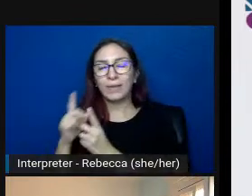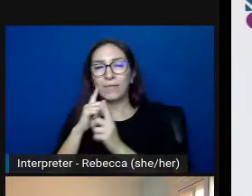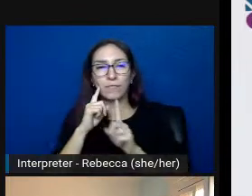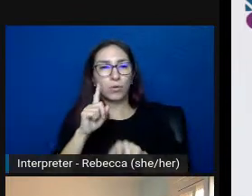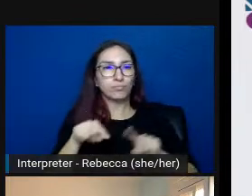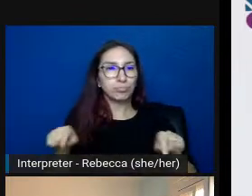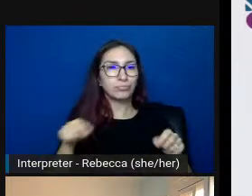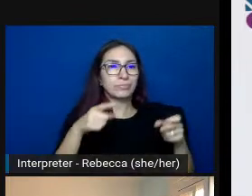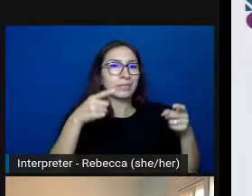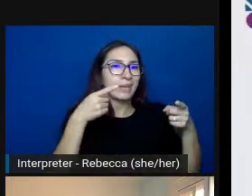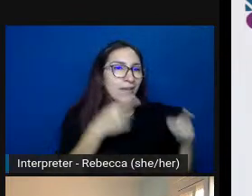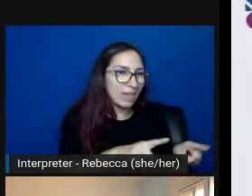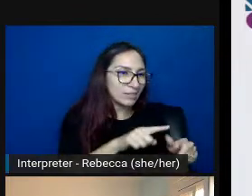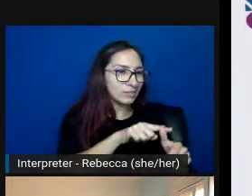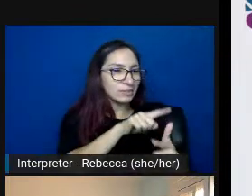different working structure of Joomla, we have different